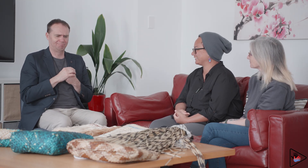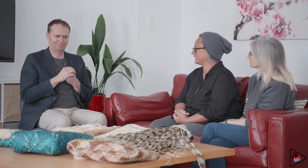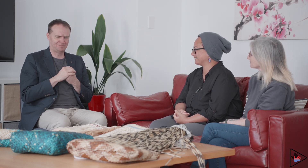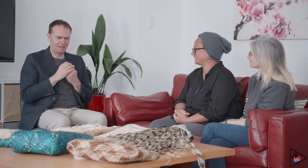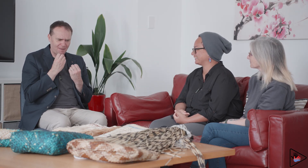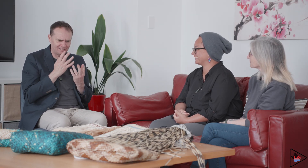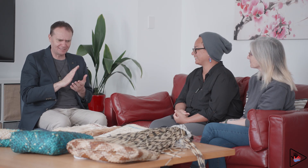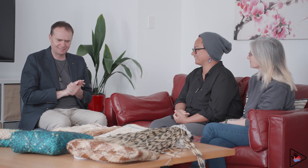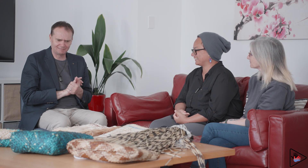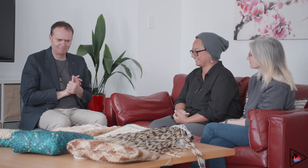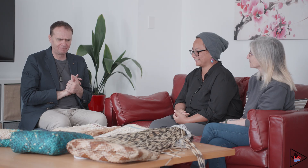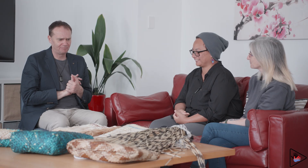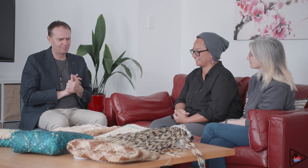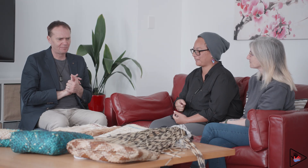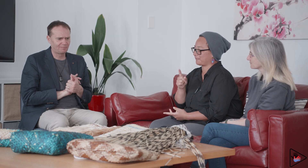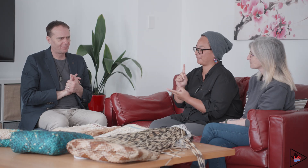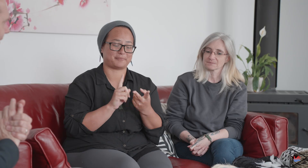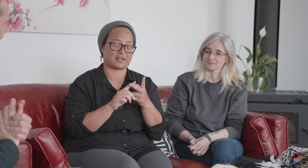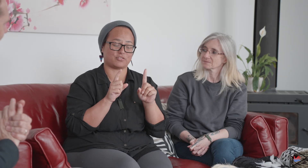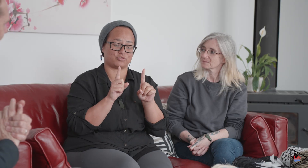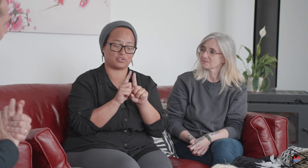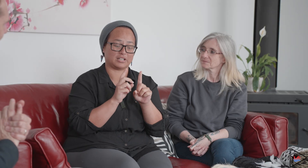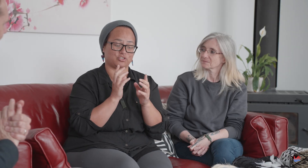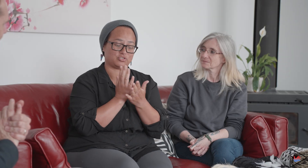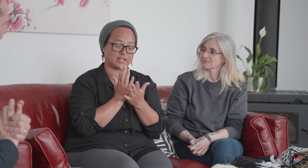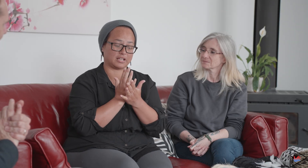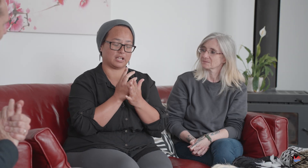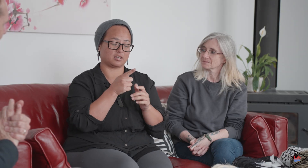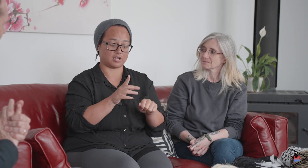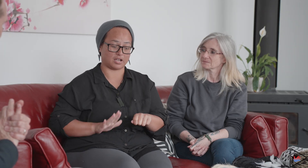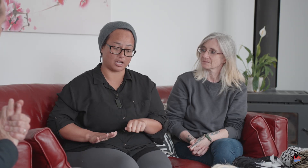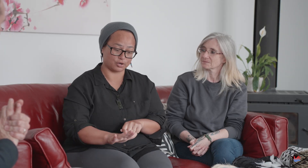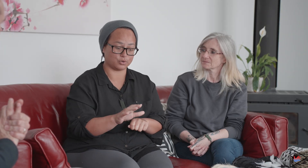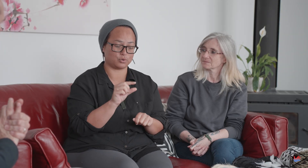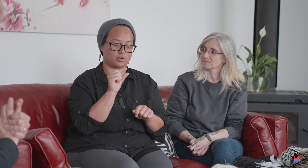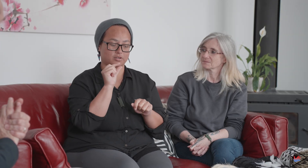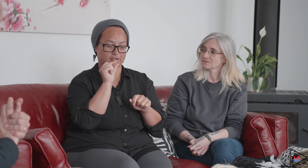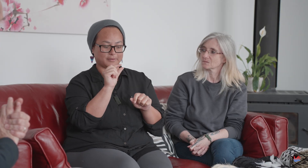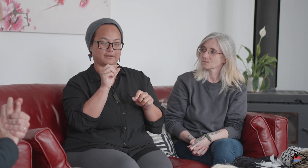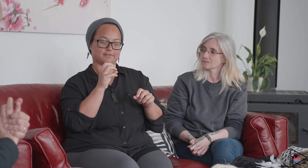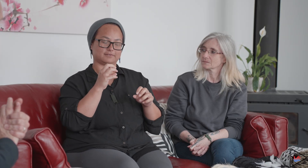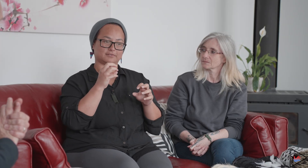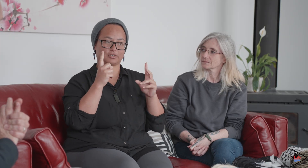artwork. Amazing. Also you know when it comes to plying the threads together with your palm